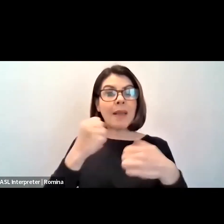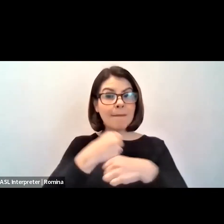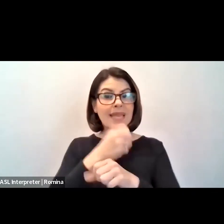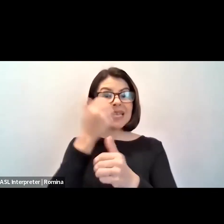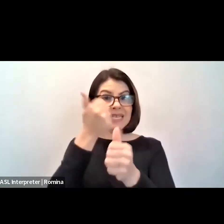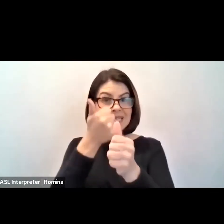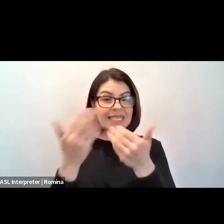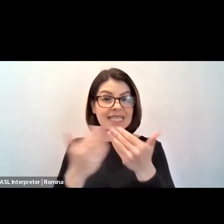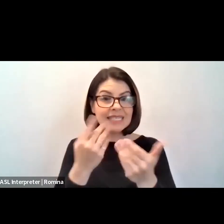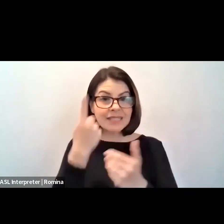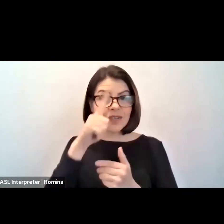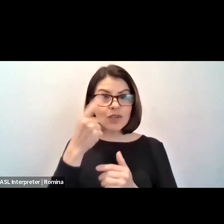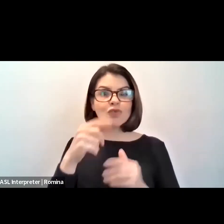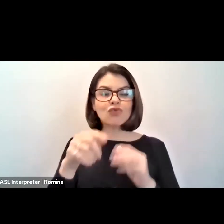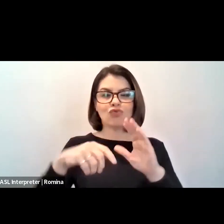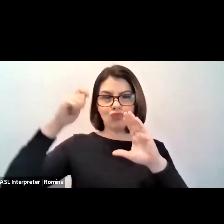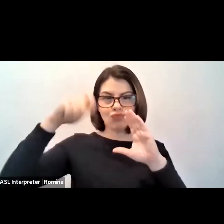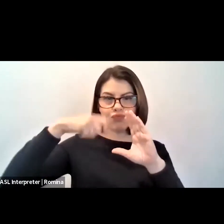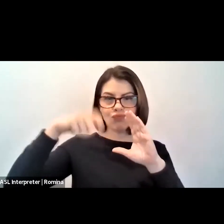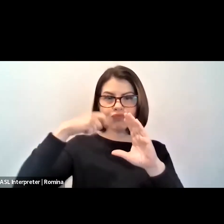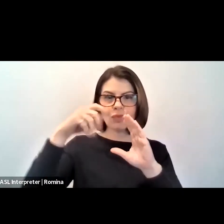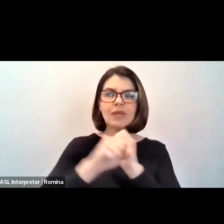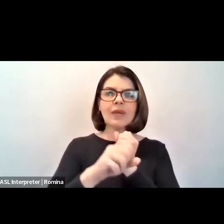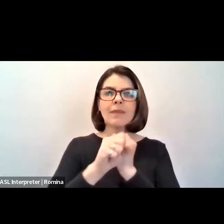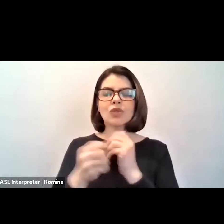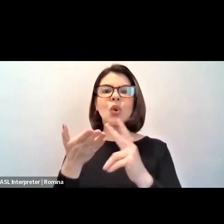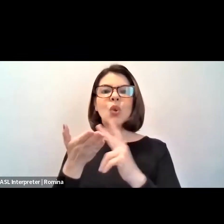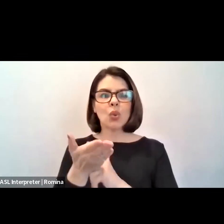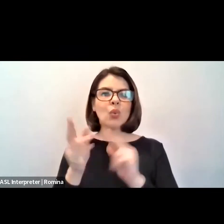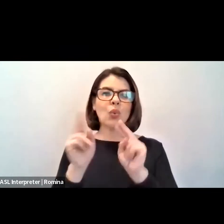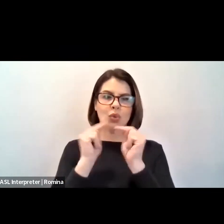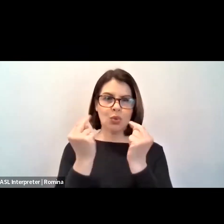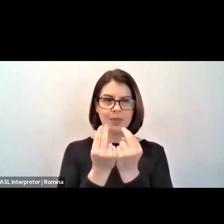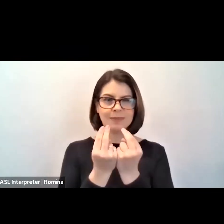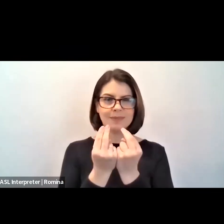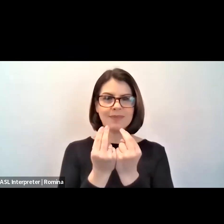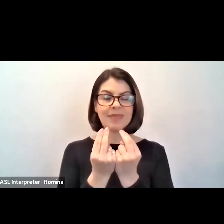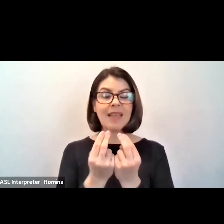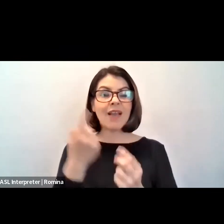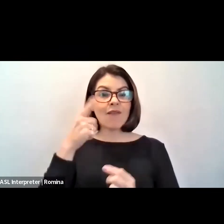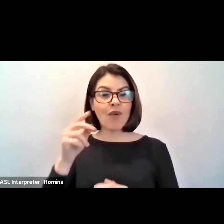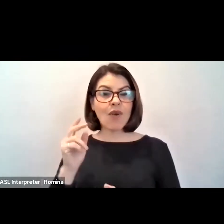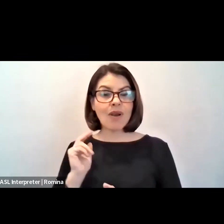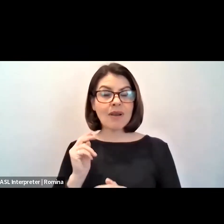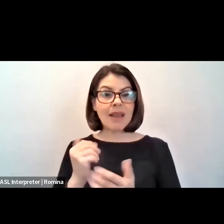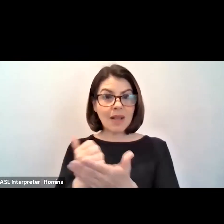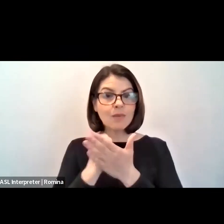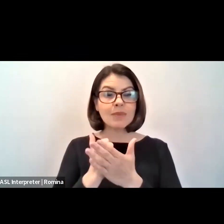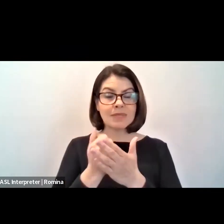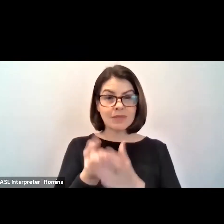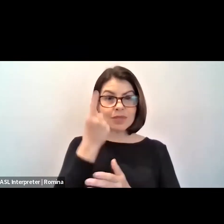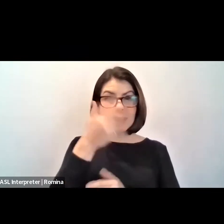for them to shoot commercials through the union. Here to walk us through these changes is the SAG AFTRA